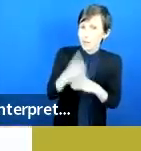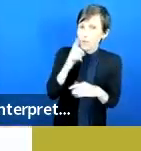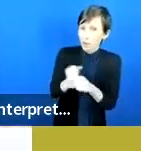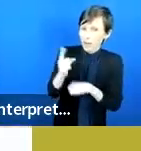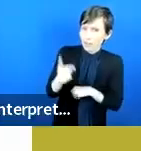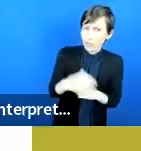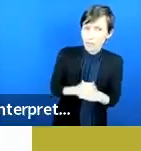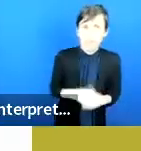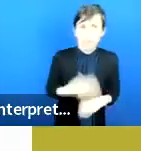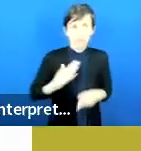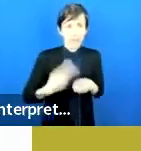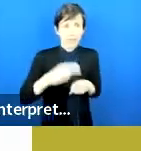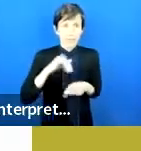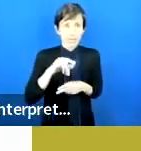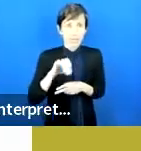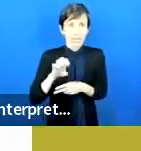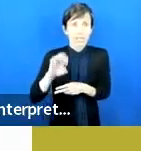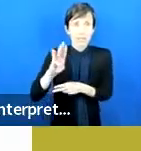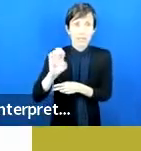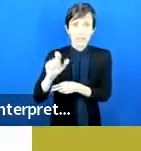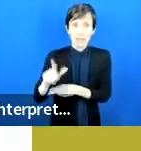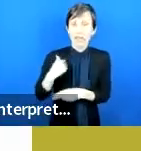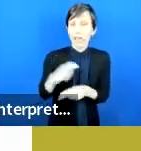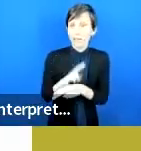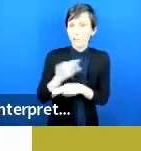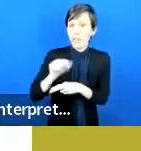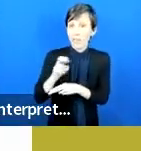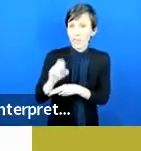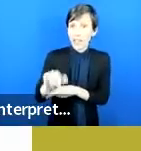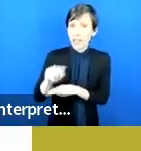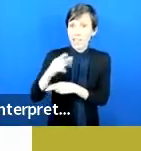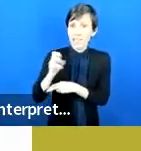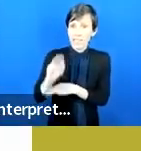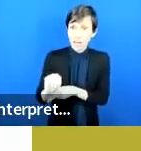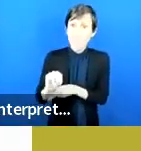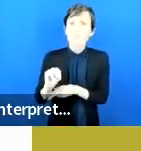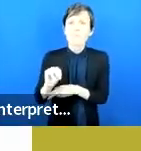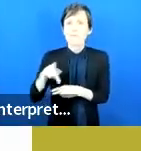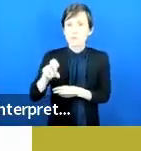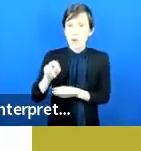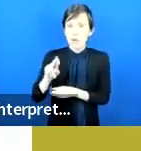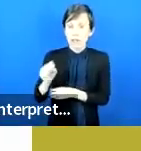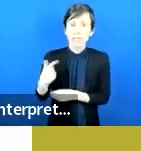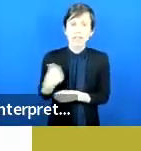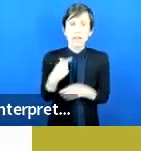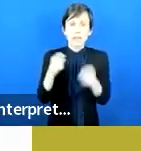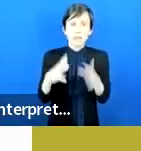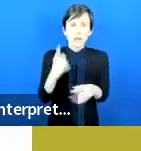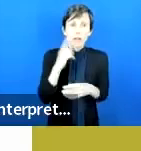My name is Jesse Beal and I use they them pronouns. I'm the director of Spectrum Center, the first gender and sexuality campus center on a college